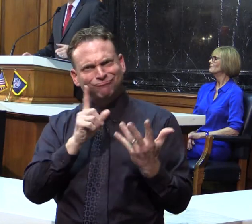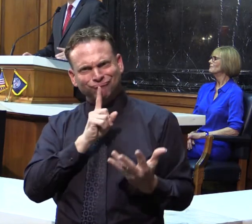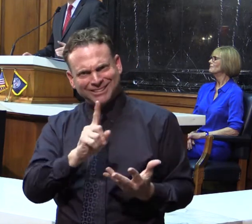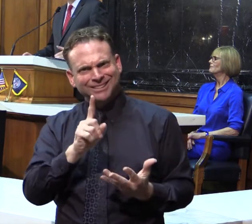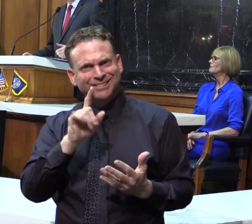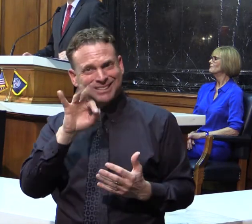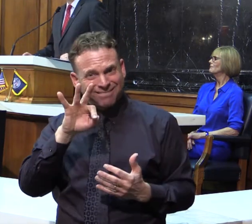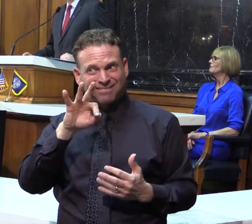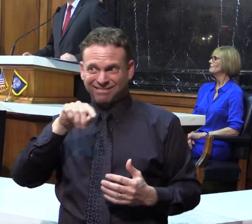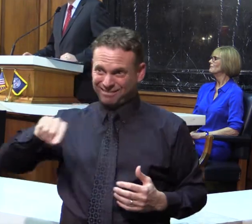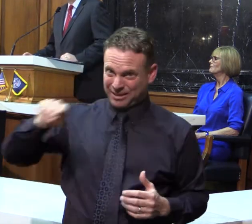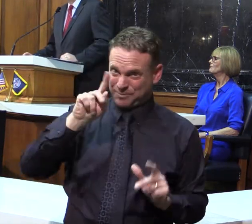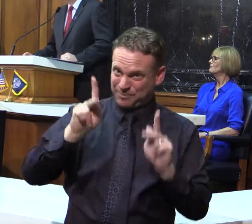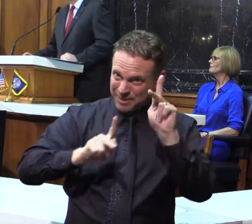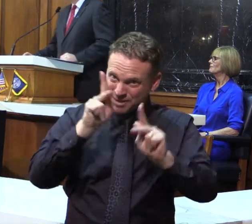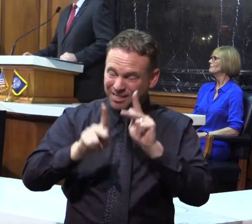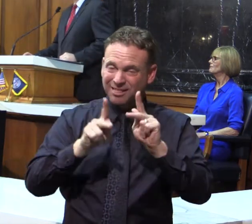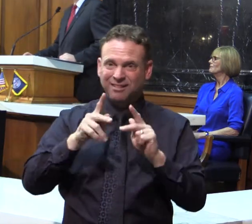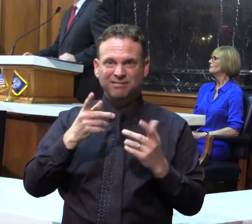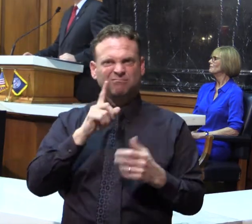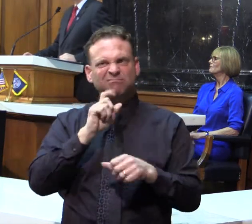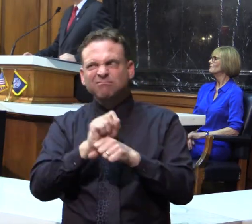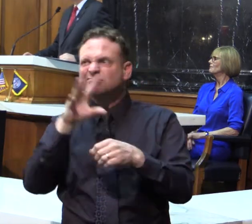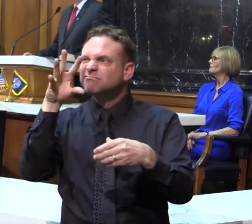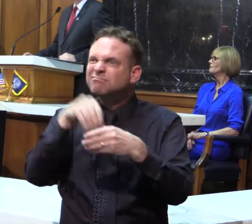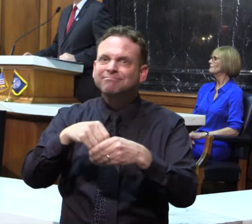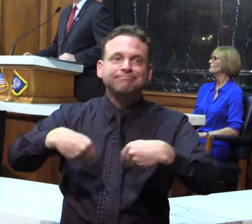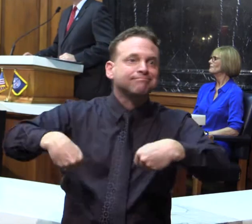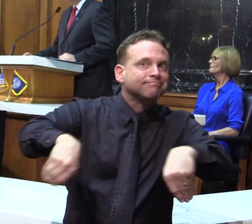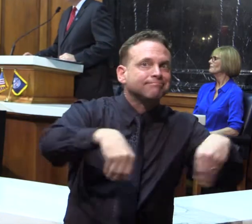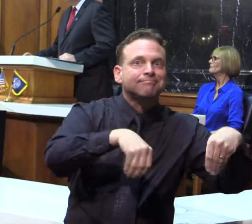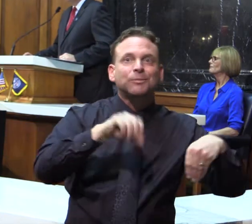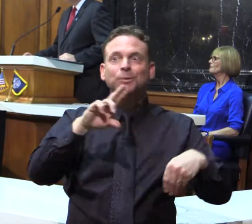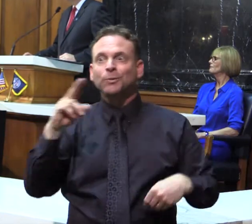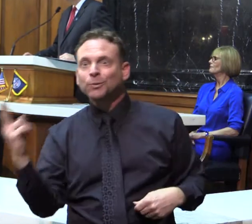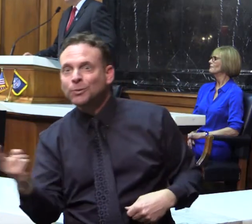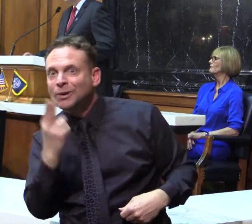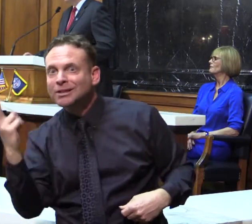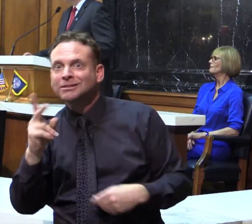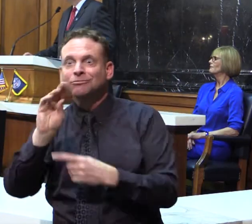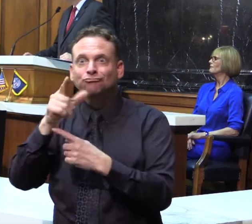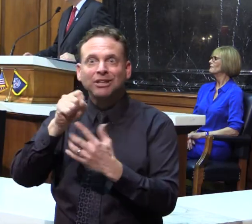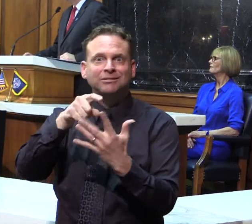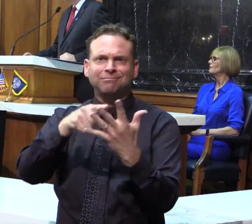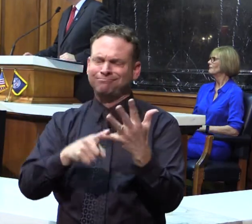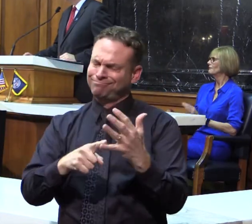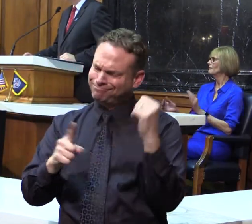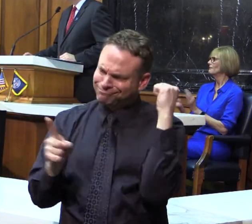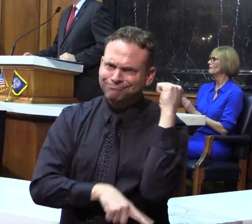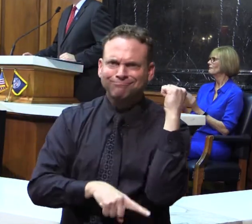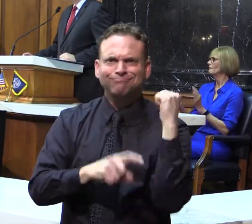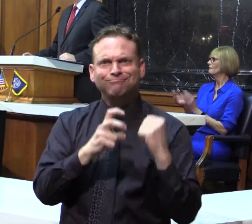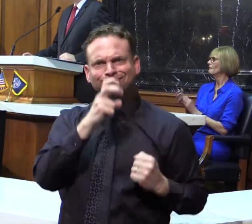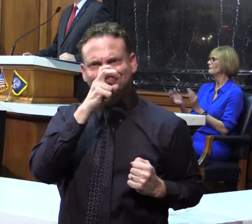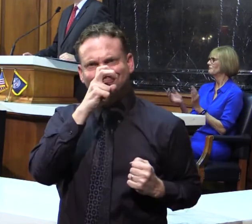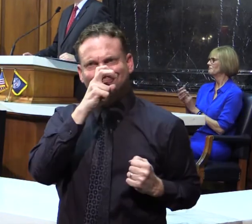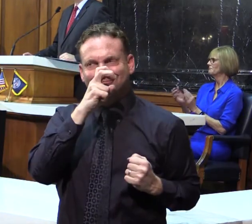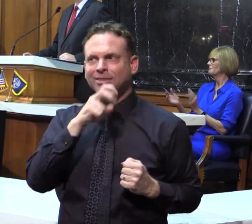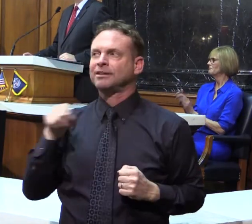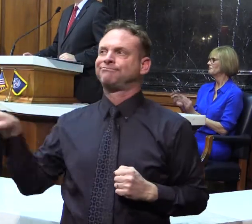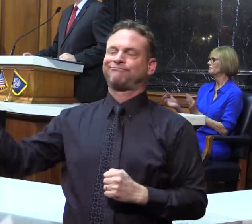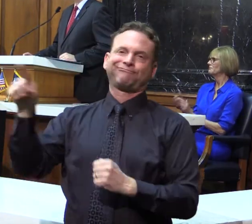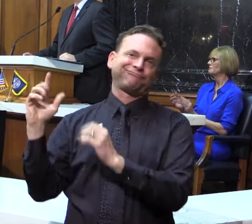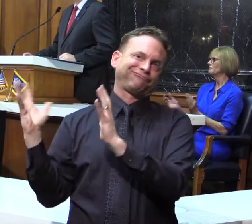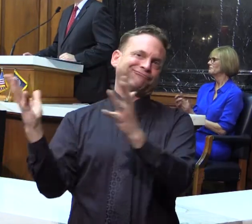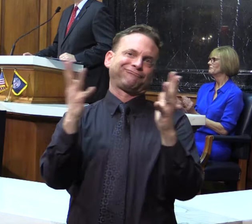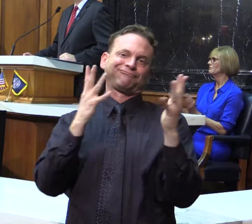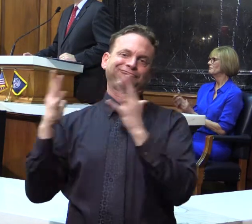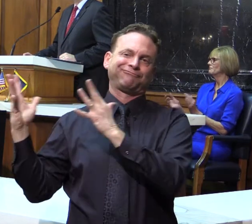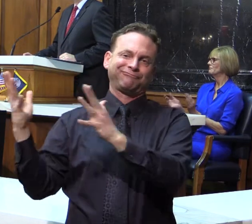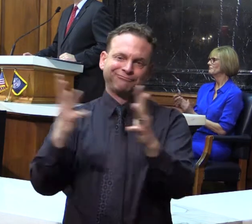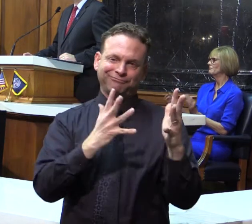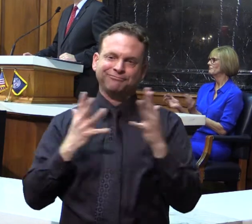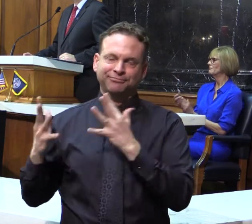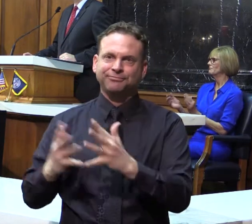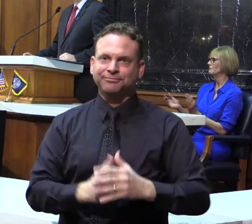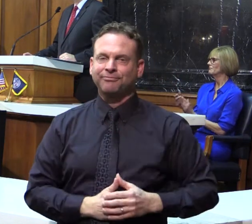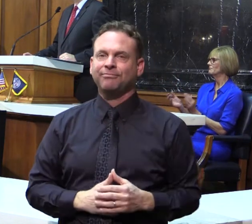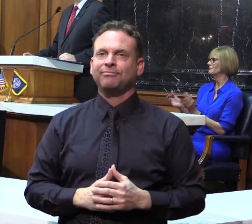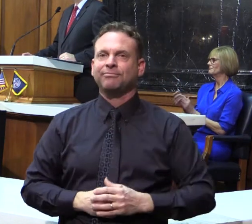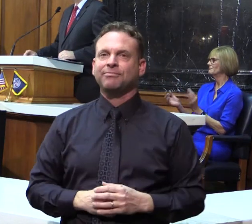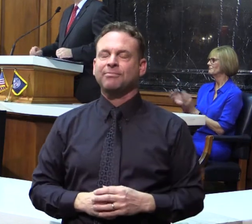with our highest-level felonyand you will go to prison for a long, long time!